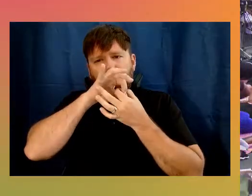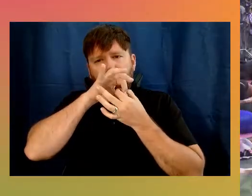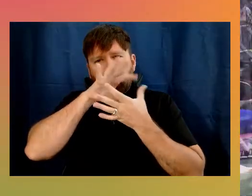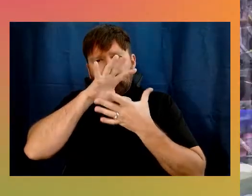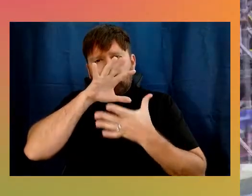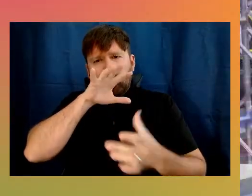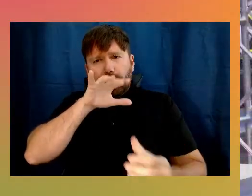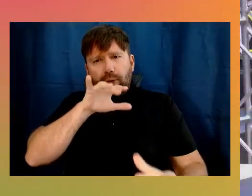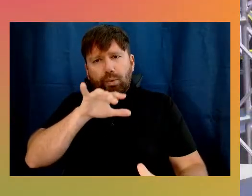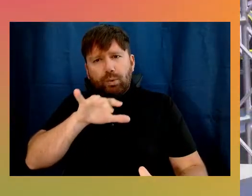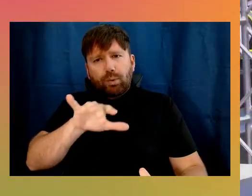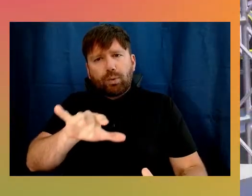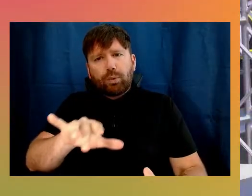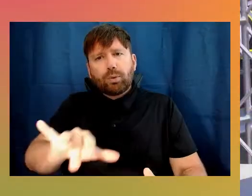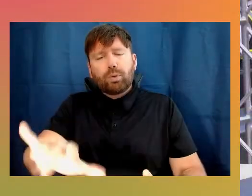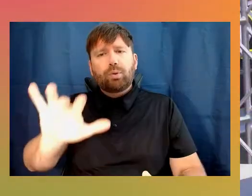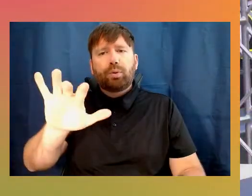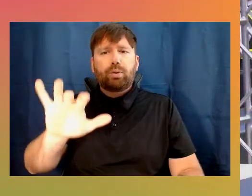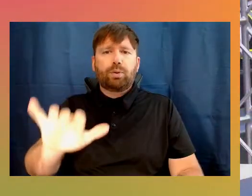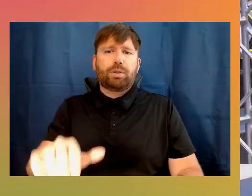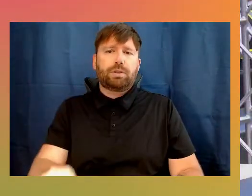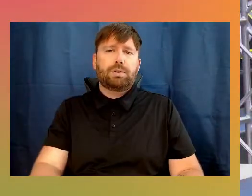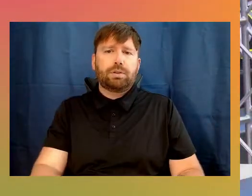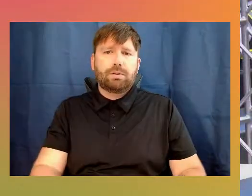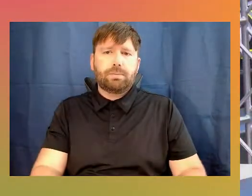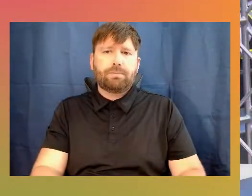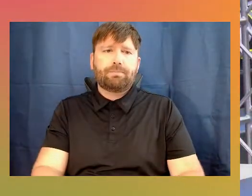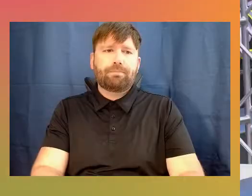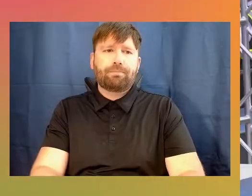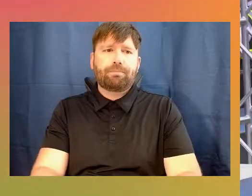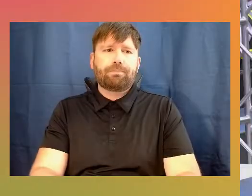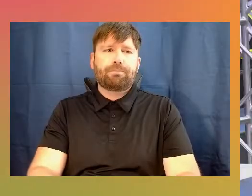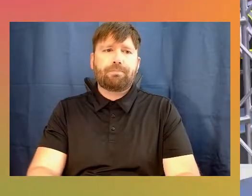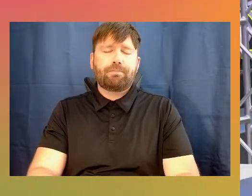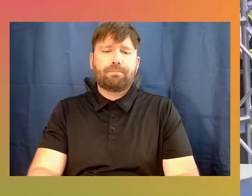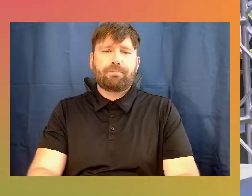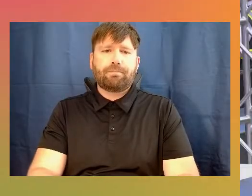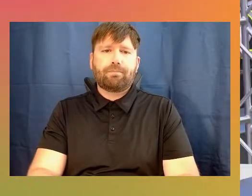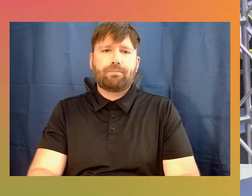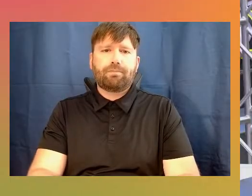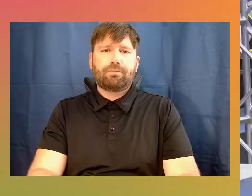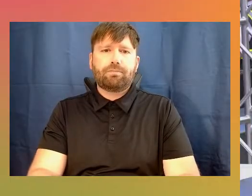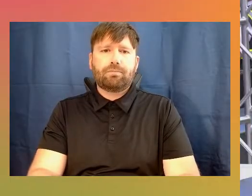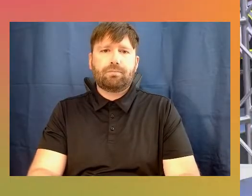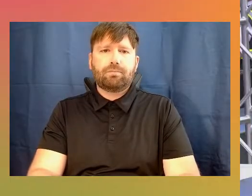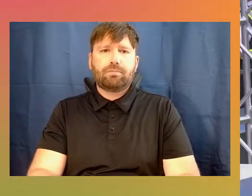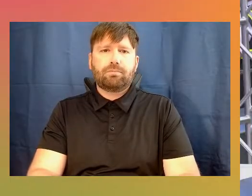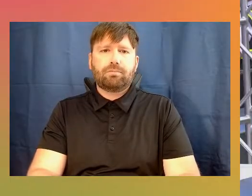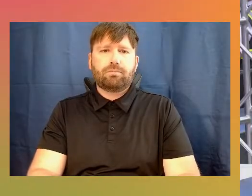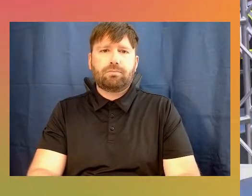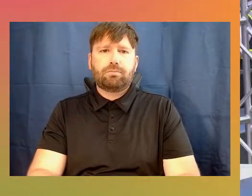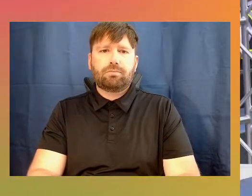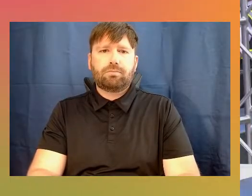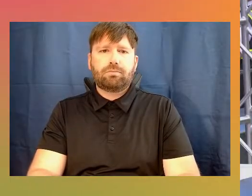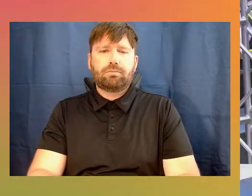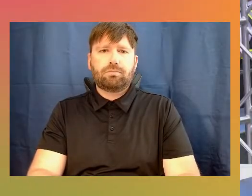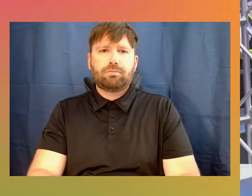HOLDING ONTO, CAN YOU TAKE THE BREATH IN HERE?